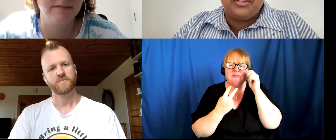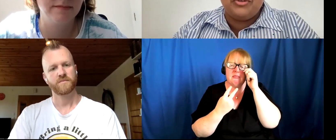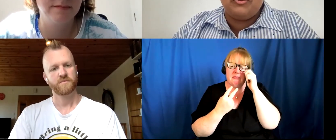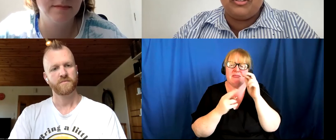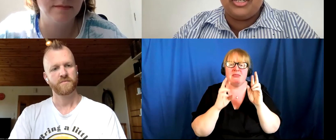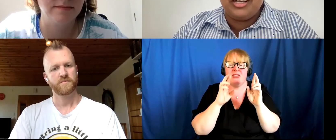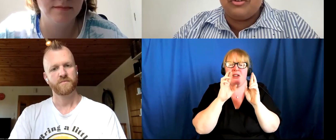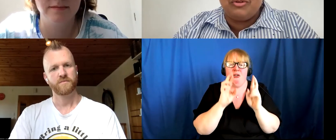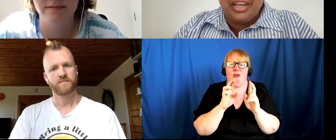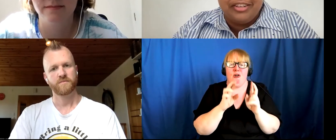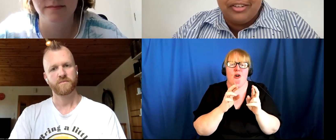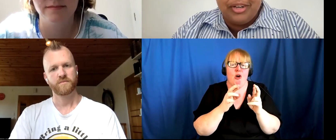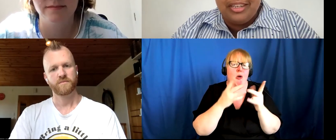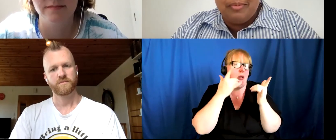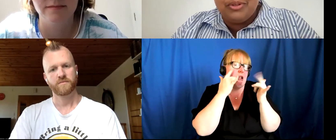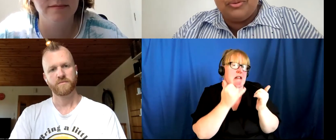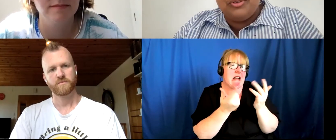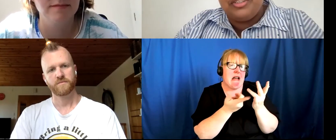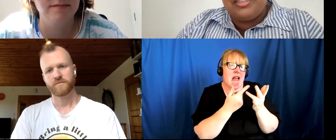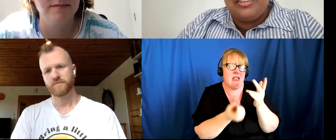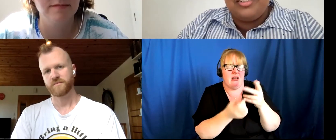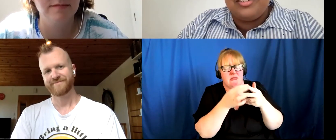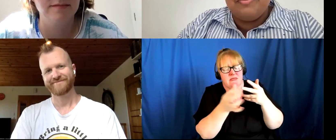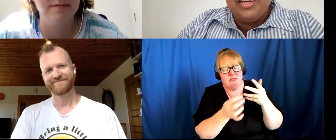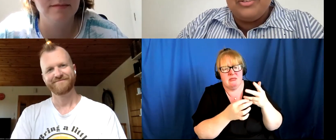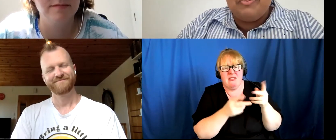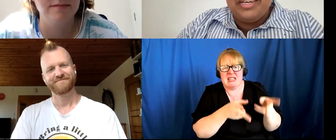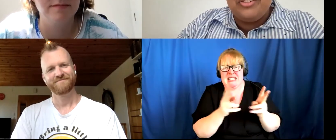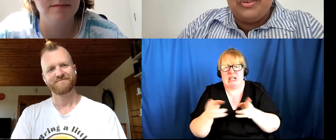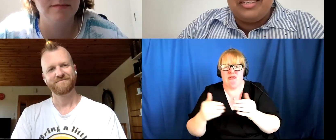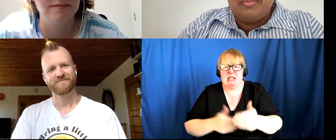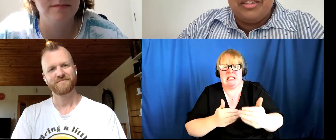you will check out all the other great episodes of this series. So back to you, Elisabeth.